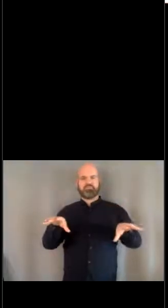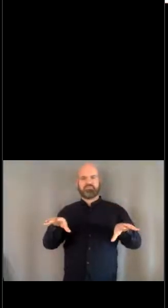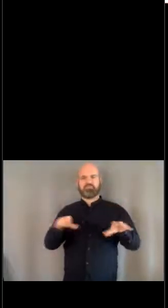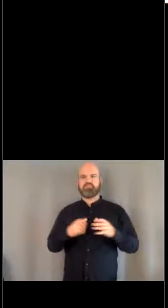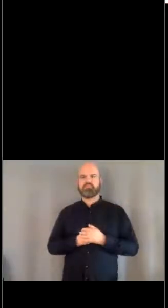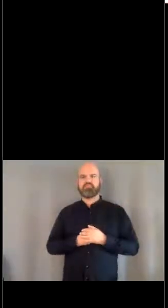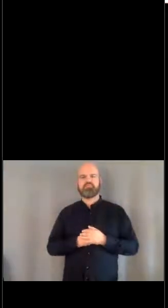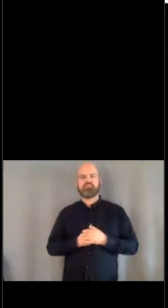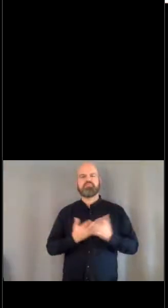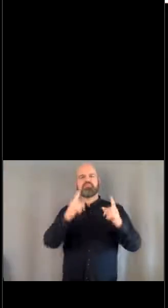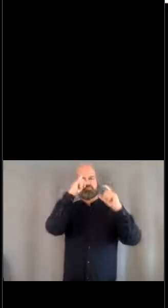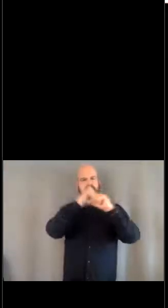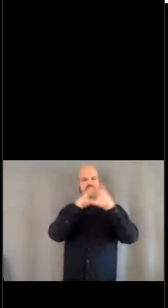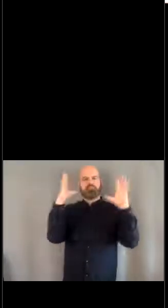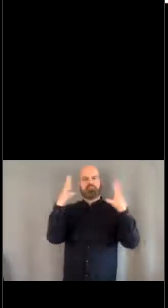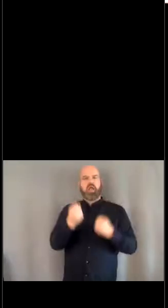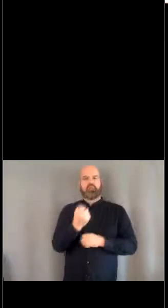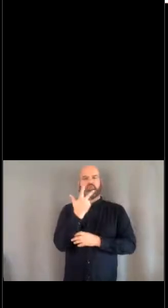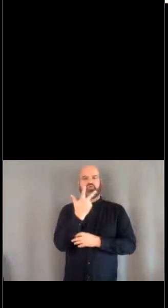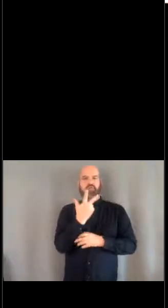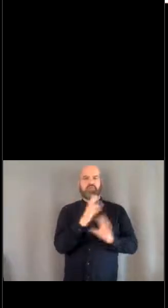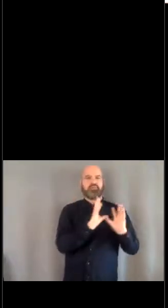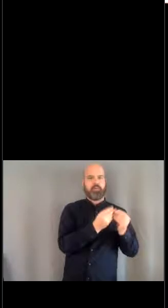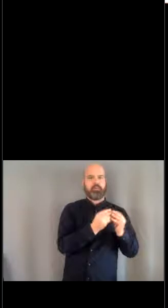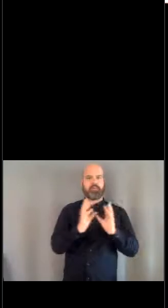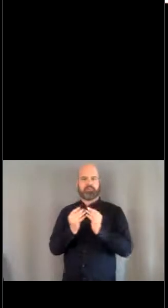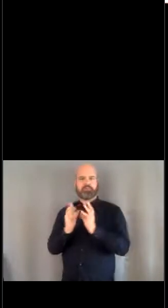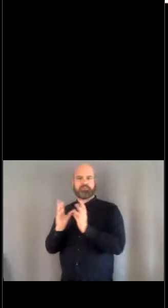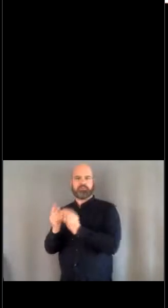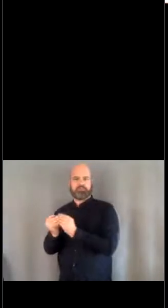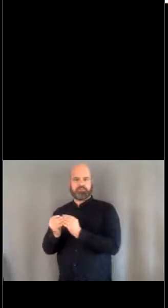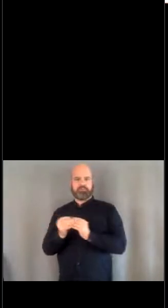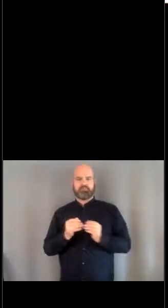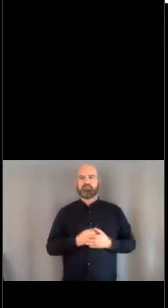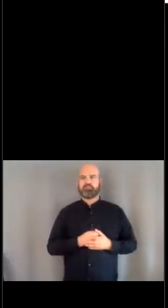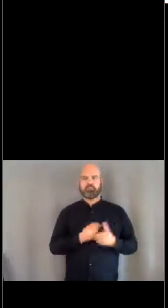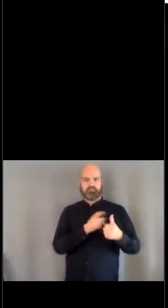A household A. The blue bars represent the income